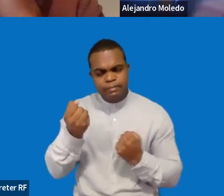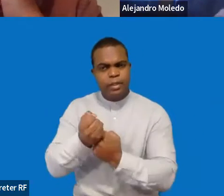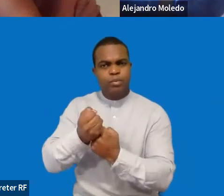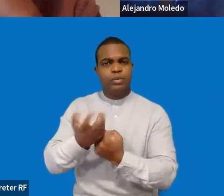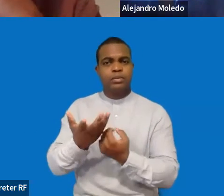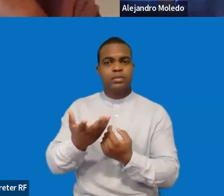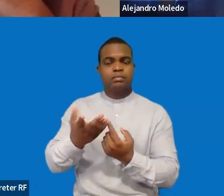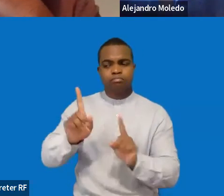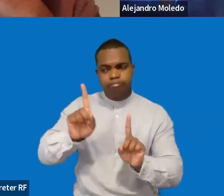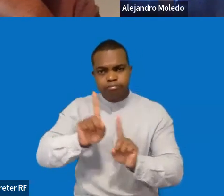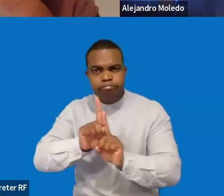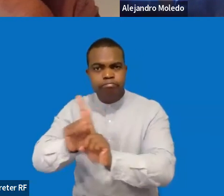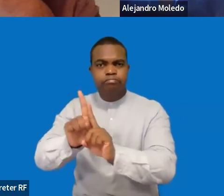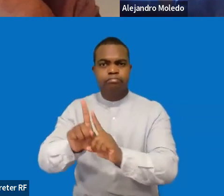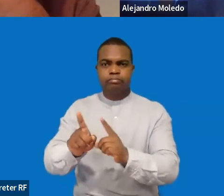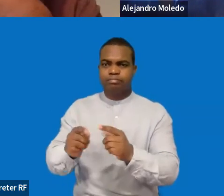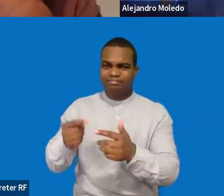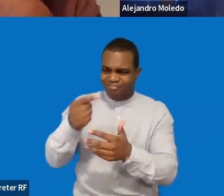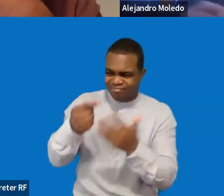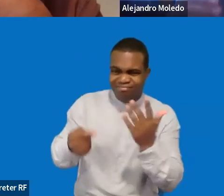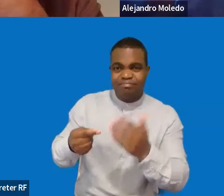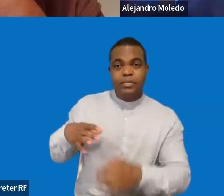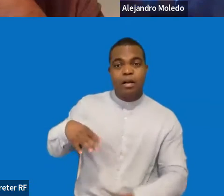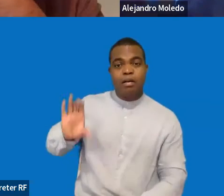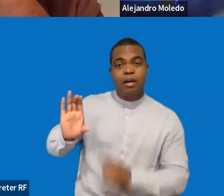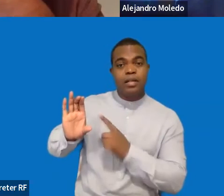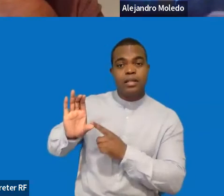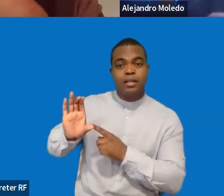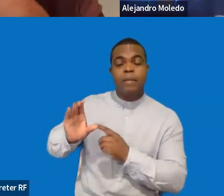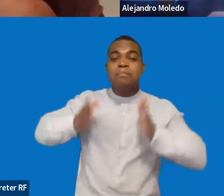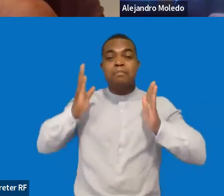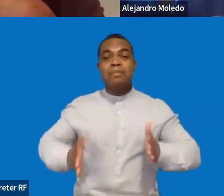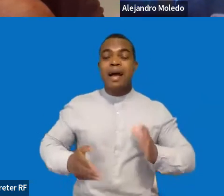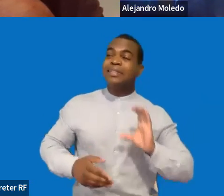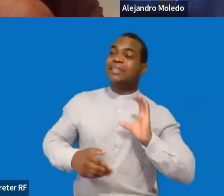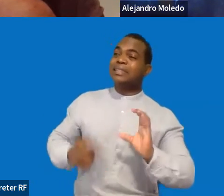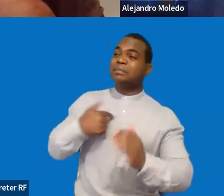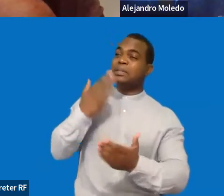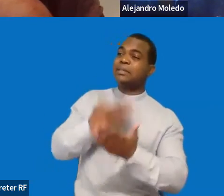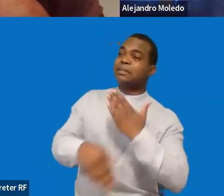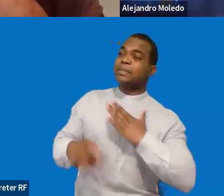in the other regulations concerning passenger rights. The card should remain...